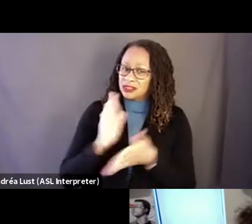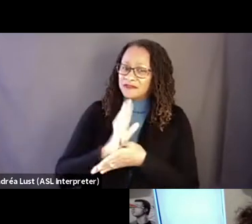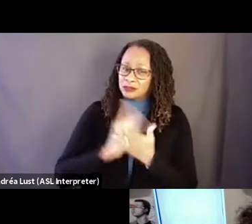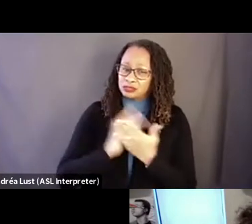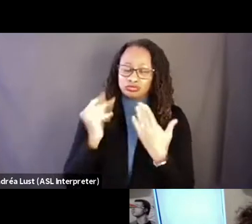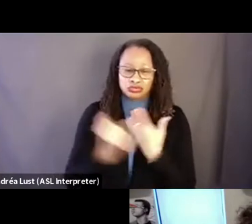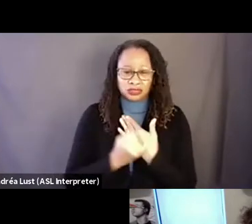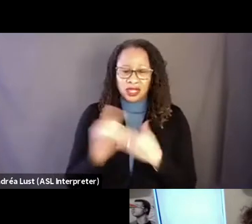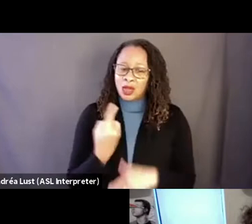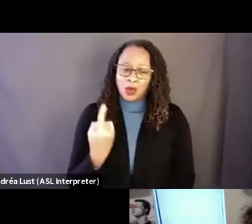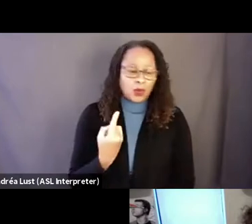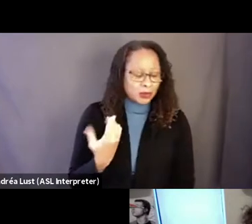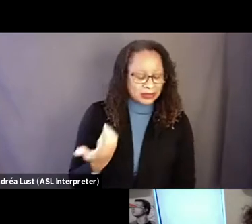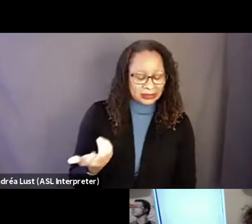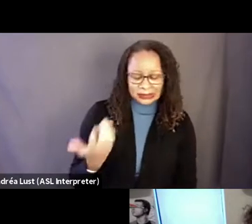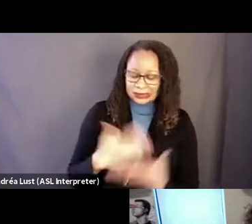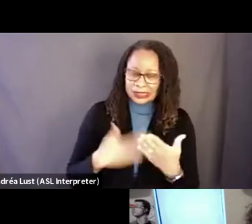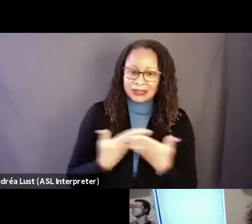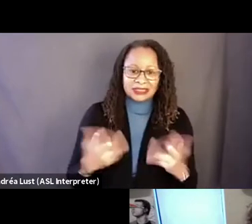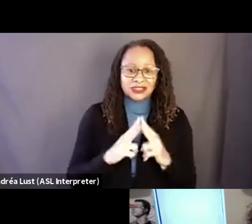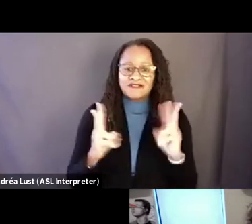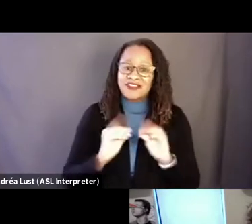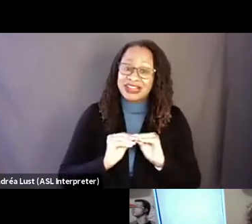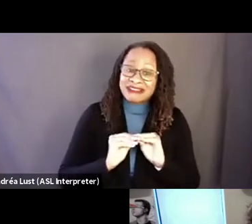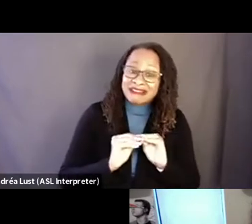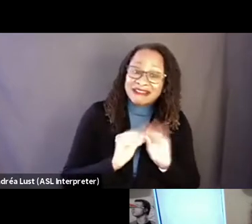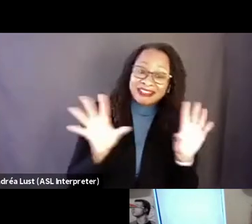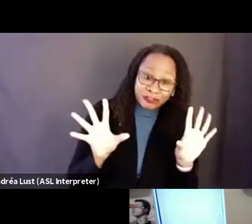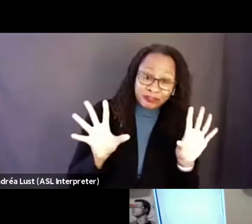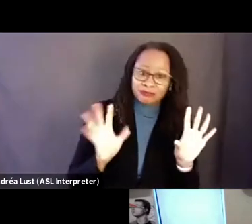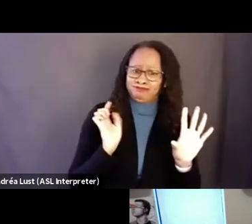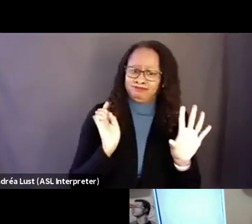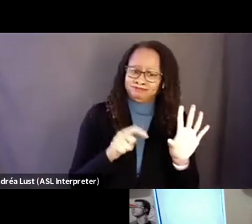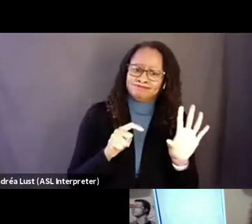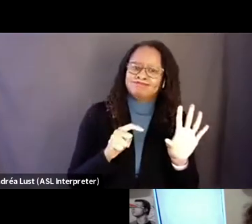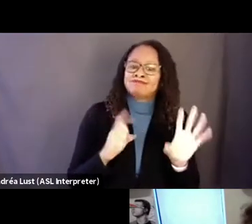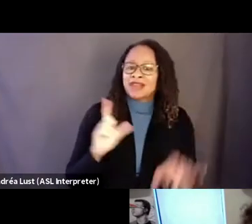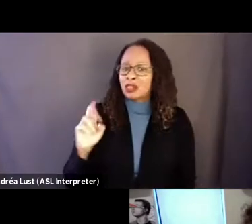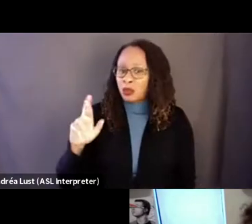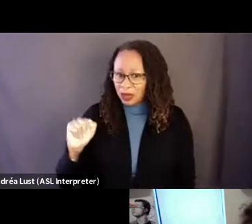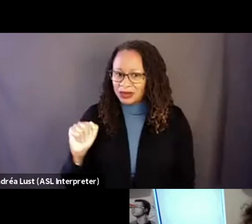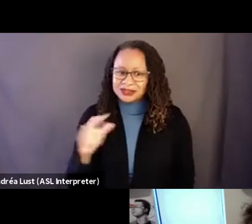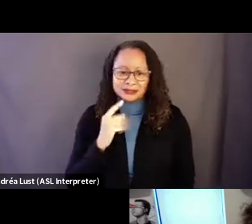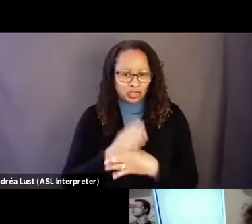there were some things that were very clear that Loira shared with me that were very clear from the beginning,